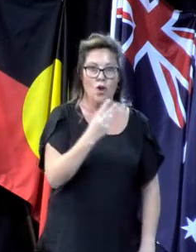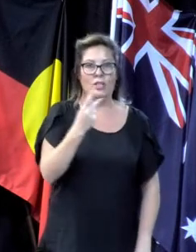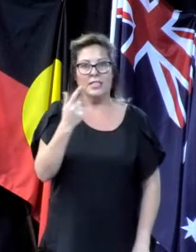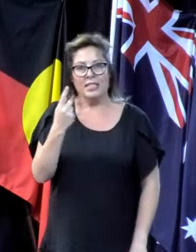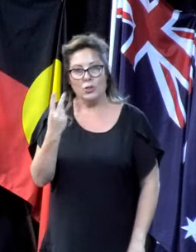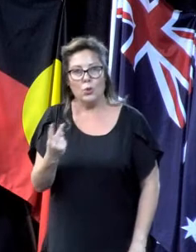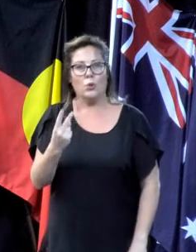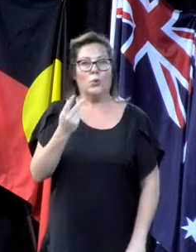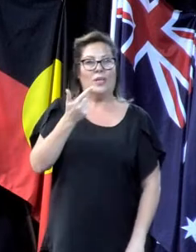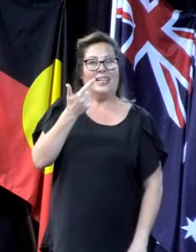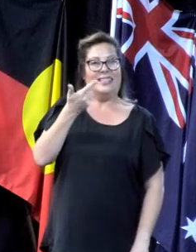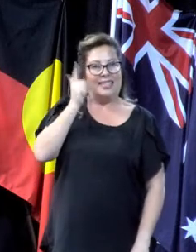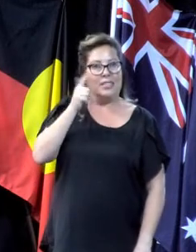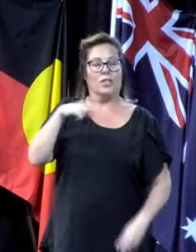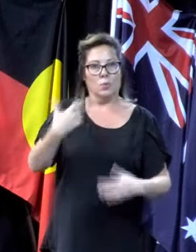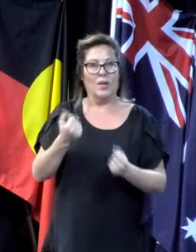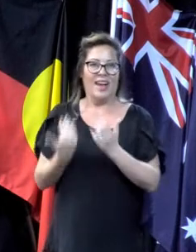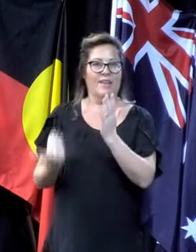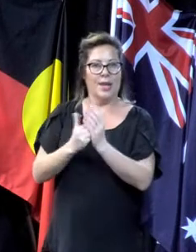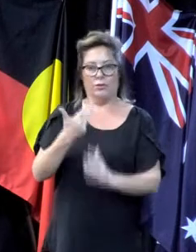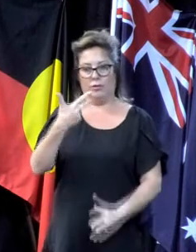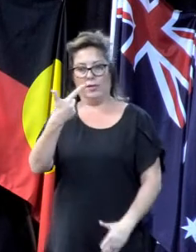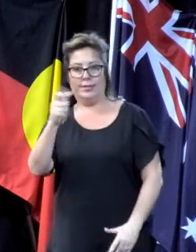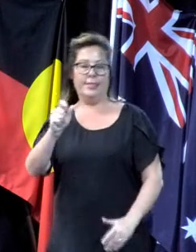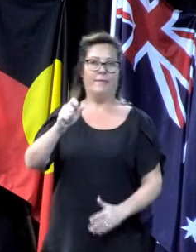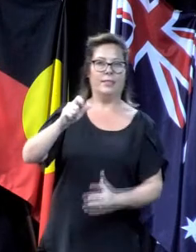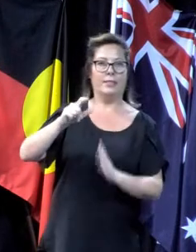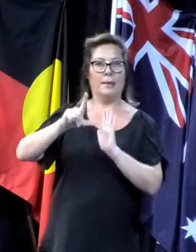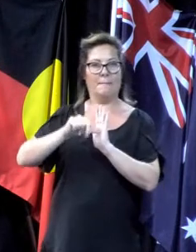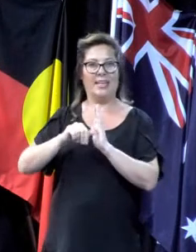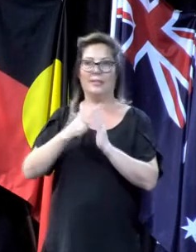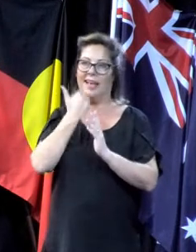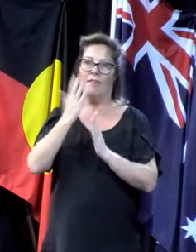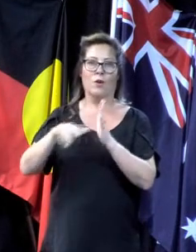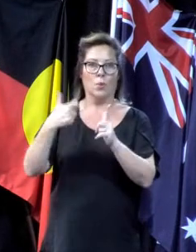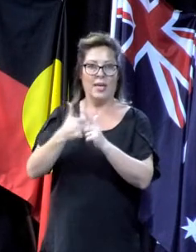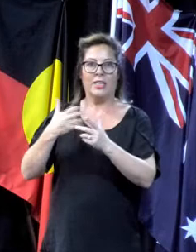of non-contact planning time which would then give them the time to come and co-plan with someone like myself,